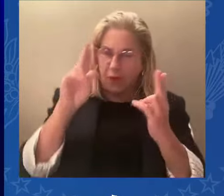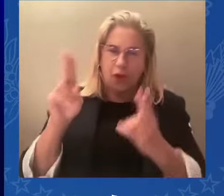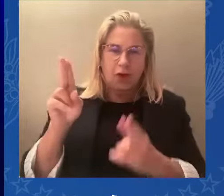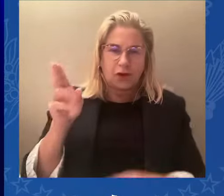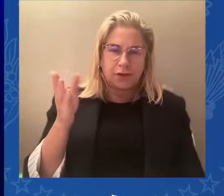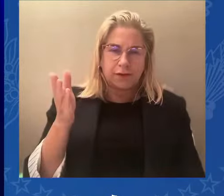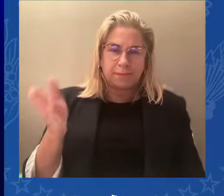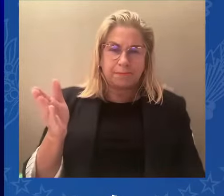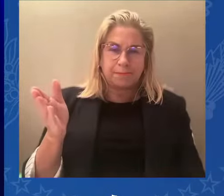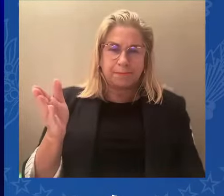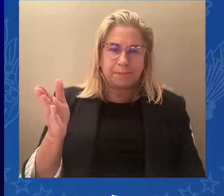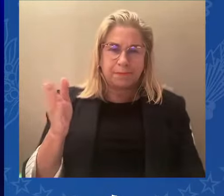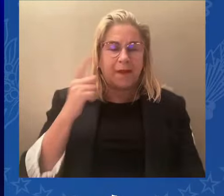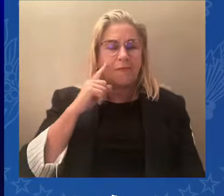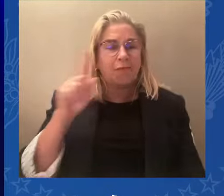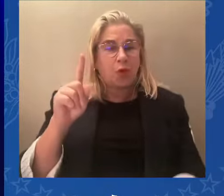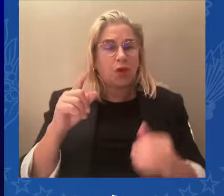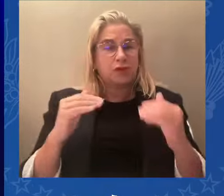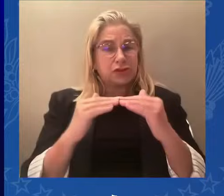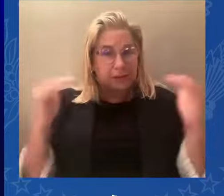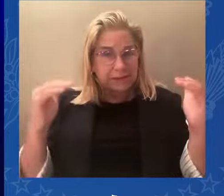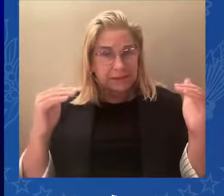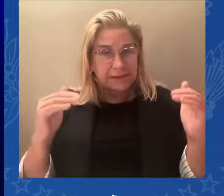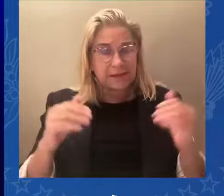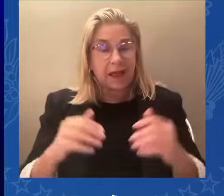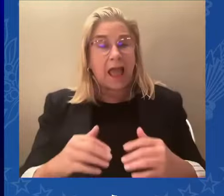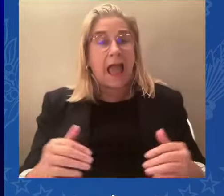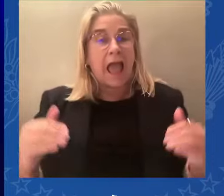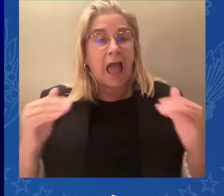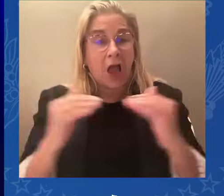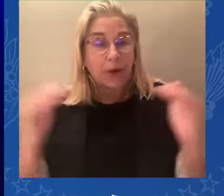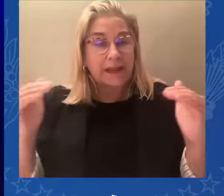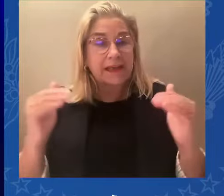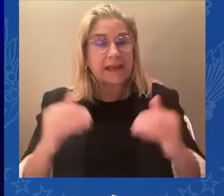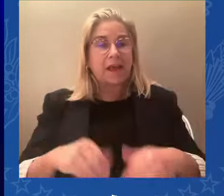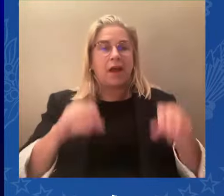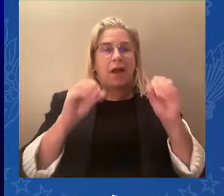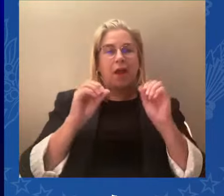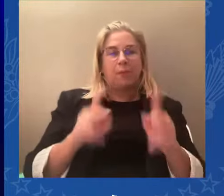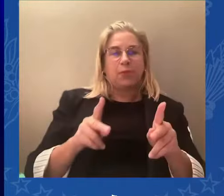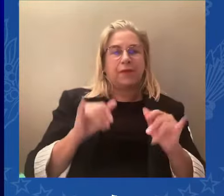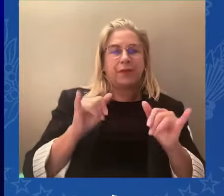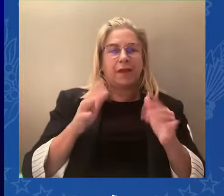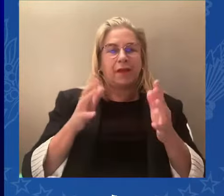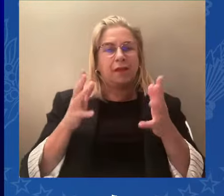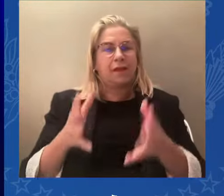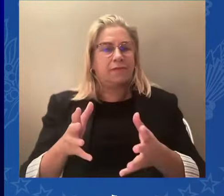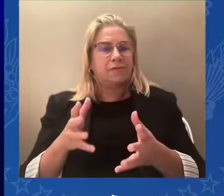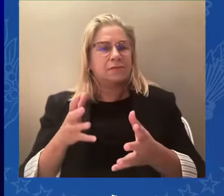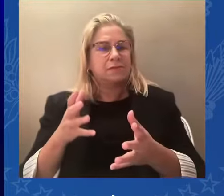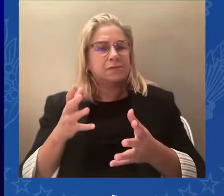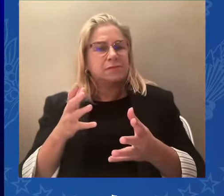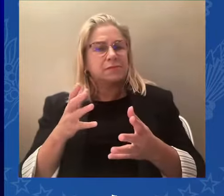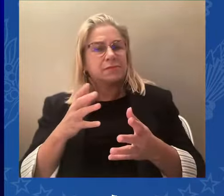in the lives of millions of Americans. President Joe Biden, throughout his decades of public service, has consistently championed the rights